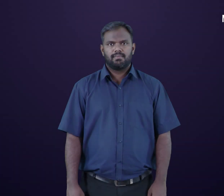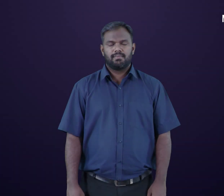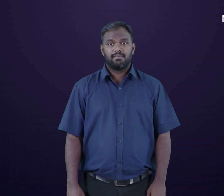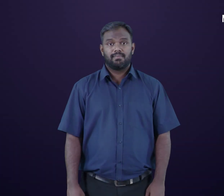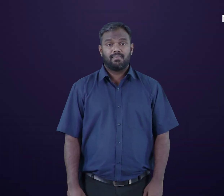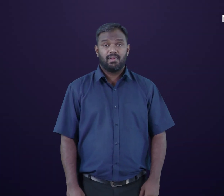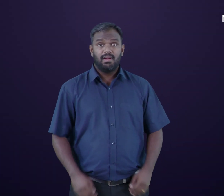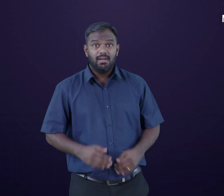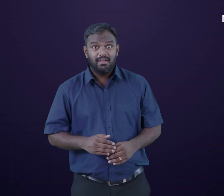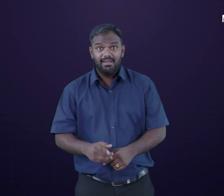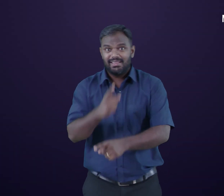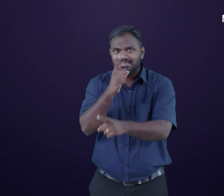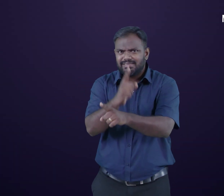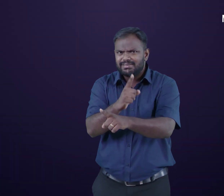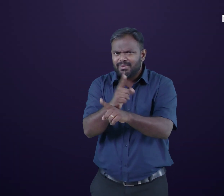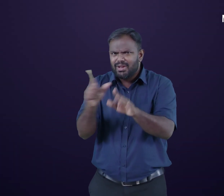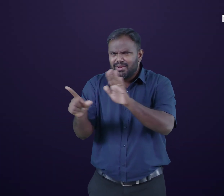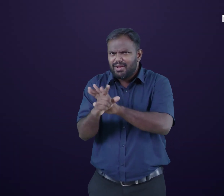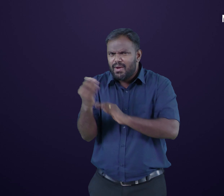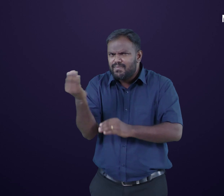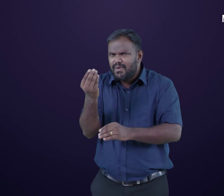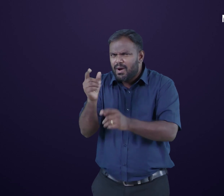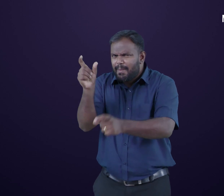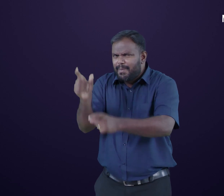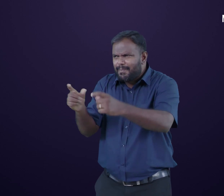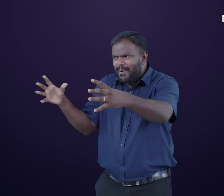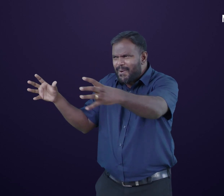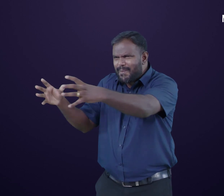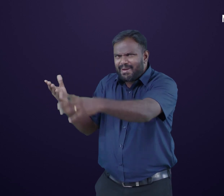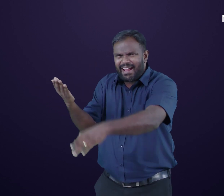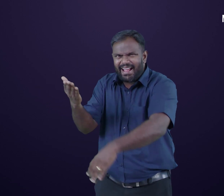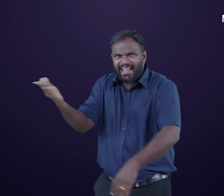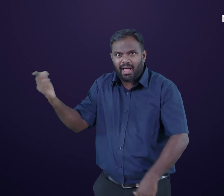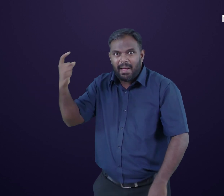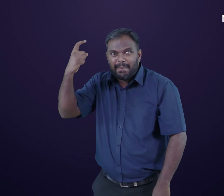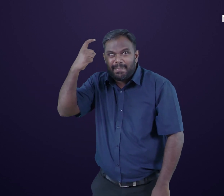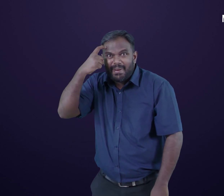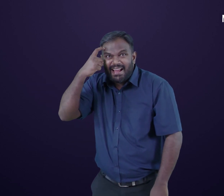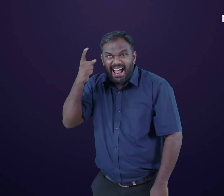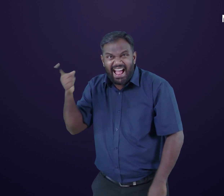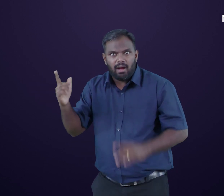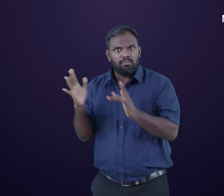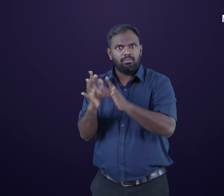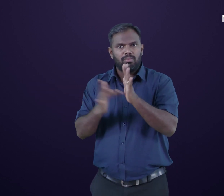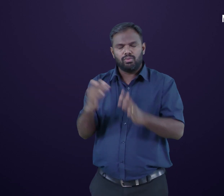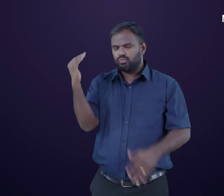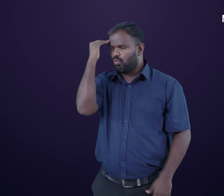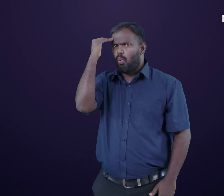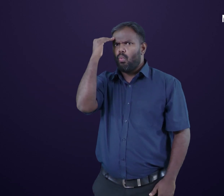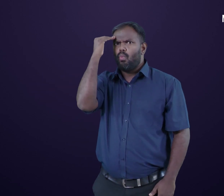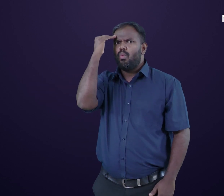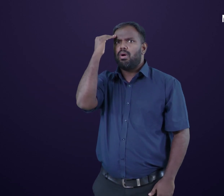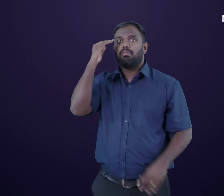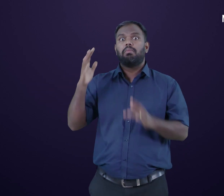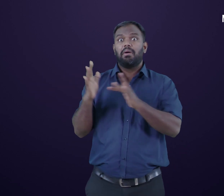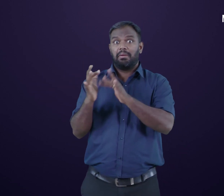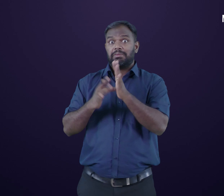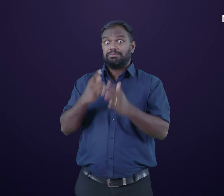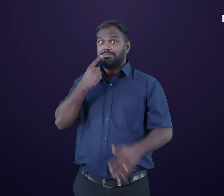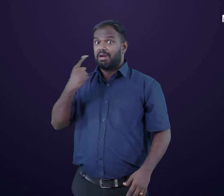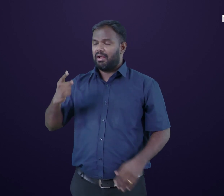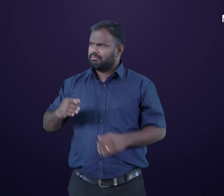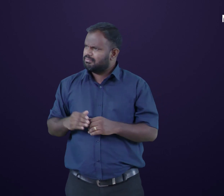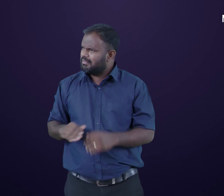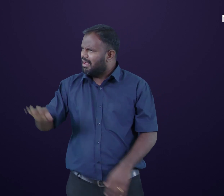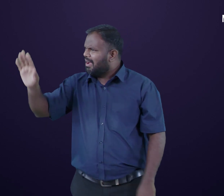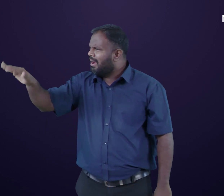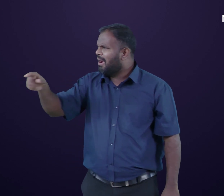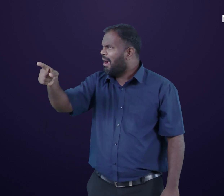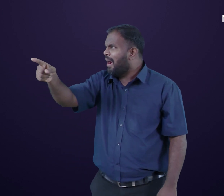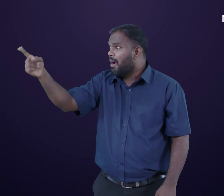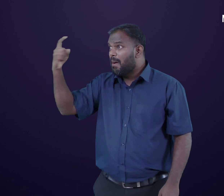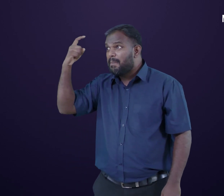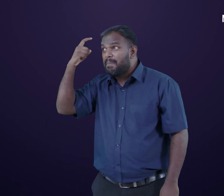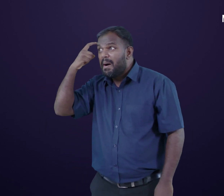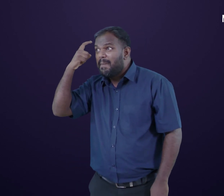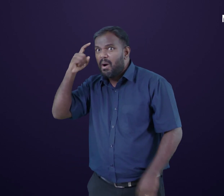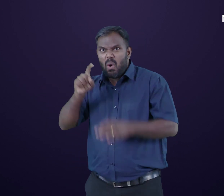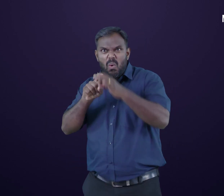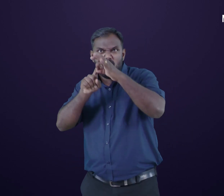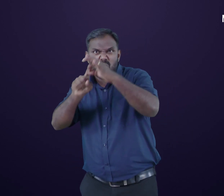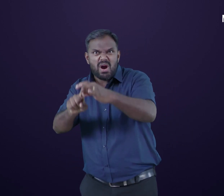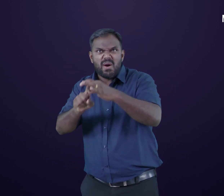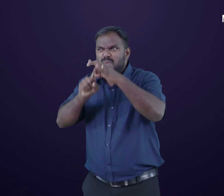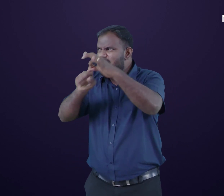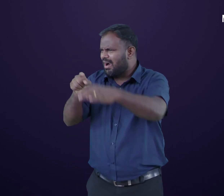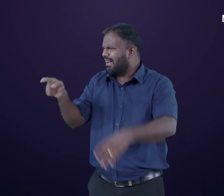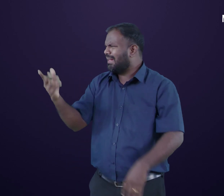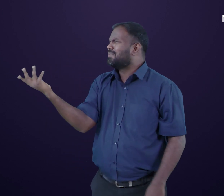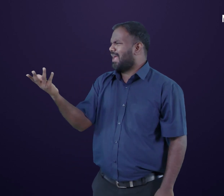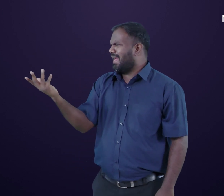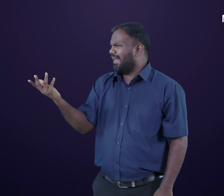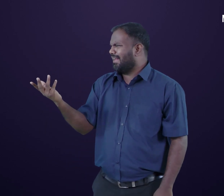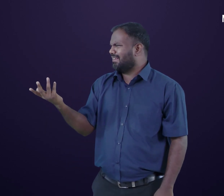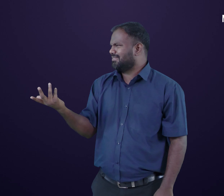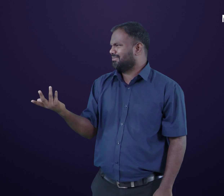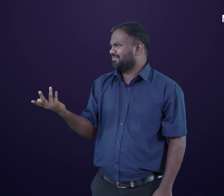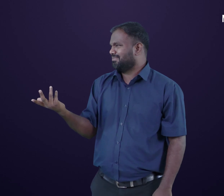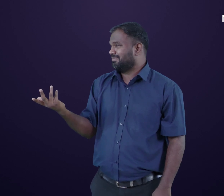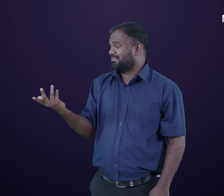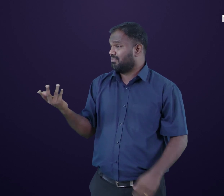Jesus immediately knew what they were thinking. So he said to them, “Why do you have these questions in your minds?